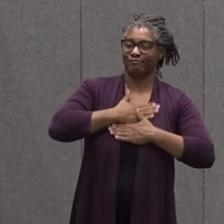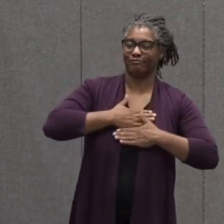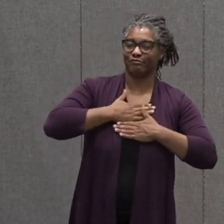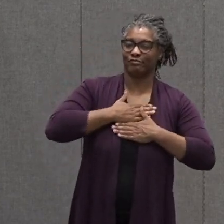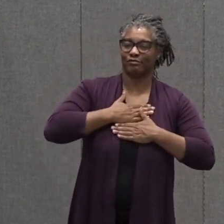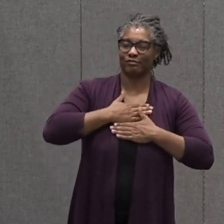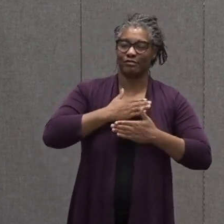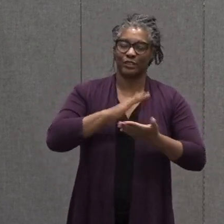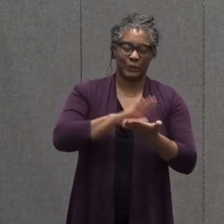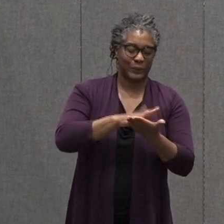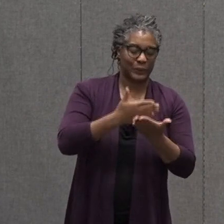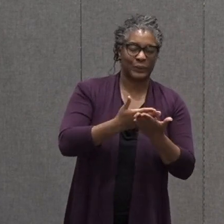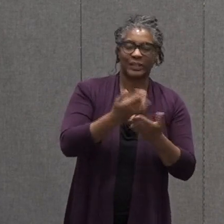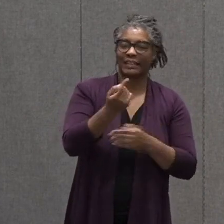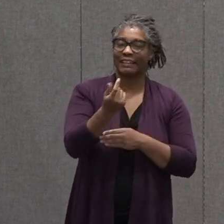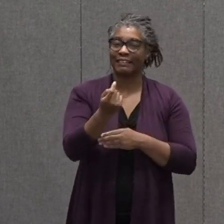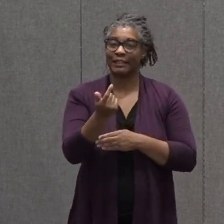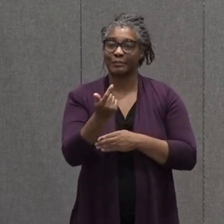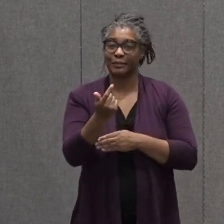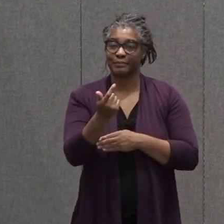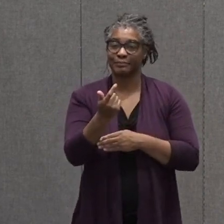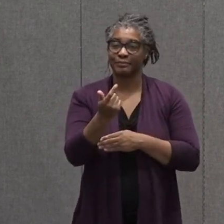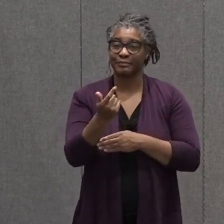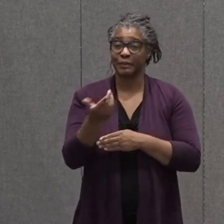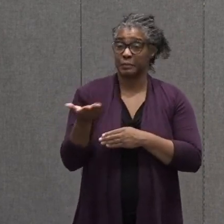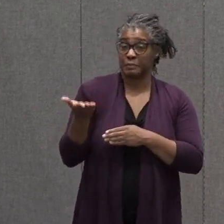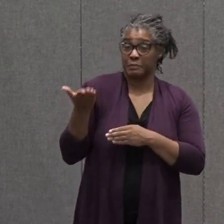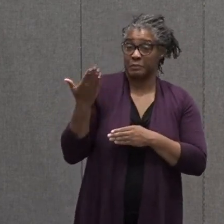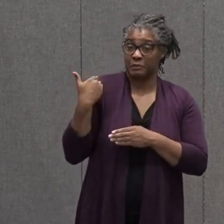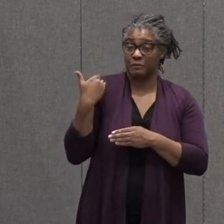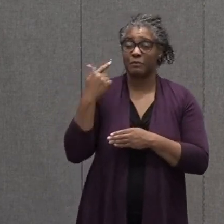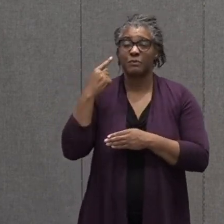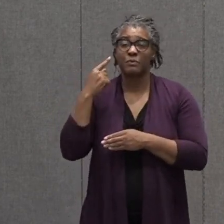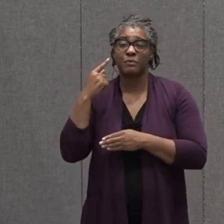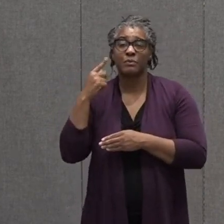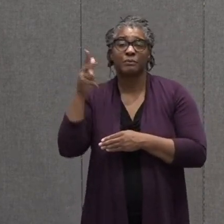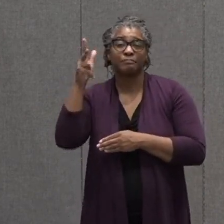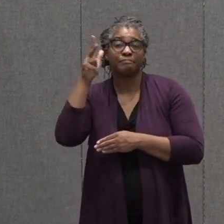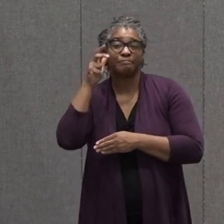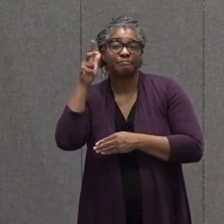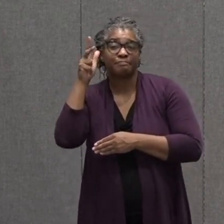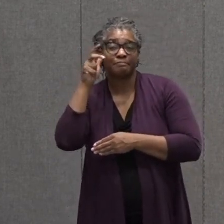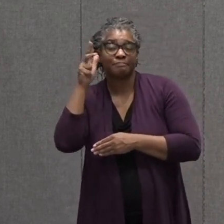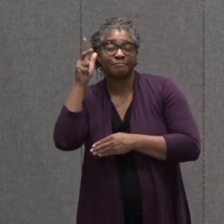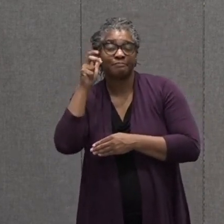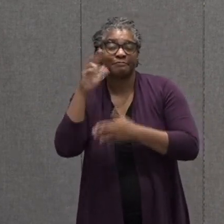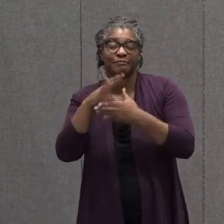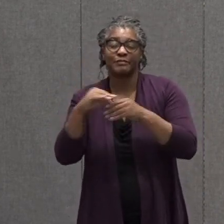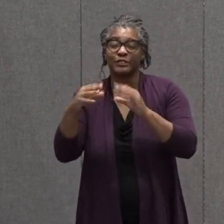We read a wonderful story called Peanut Butter & Cupcake, we made a delicious healthy snack,